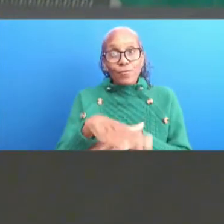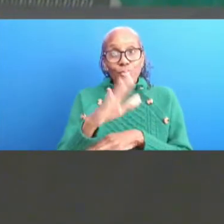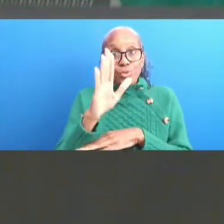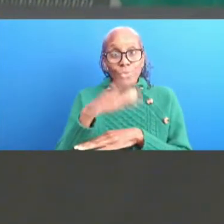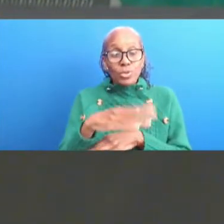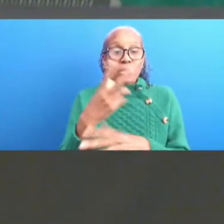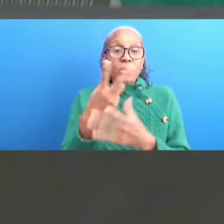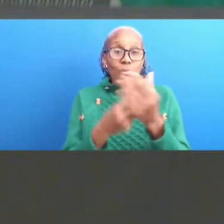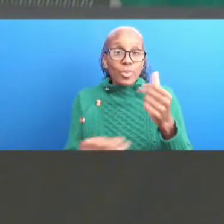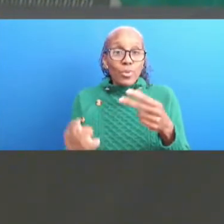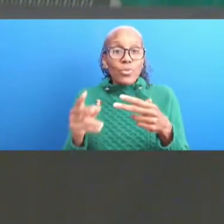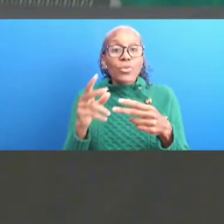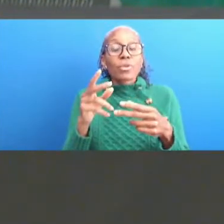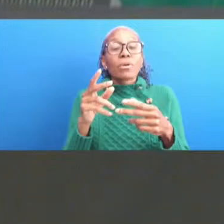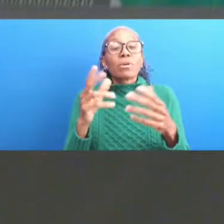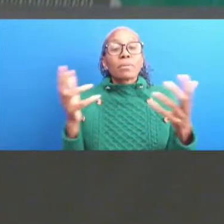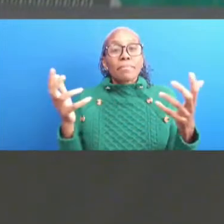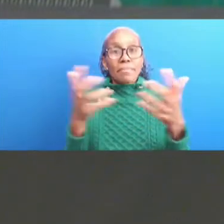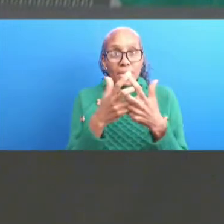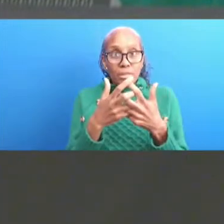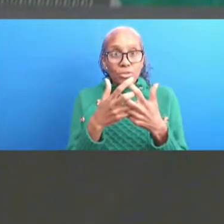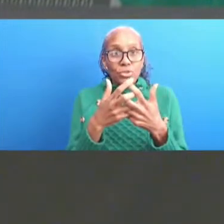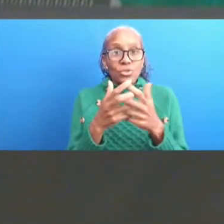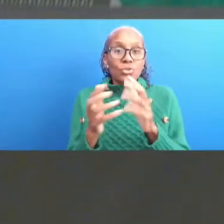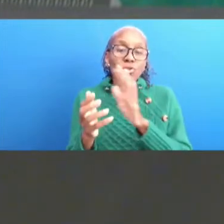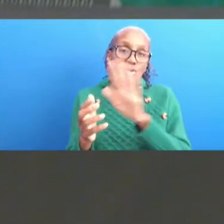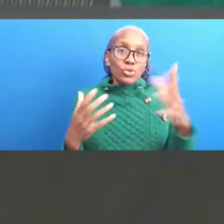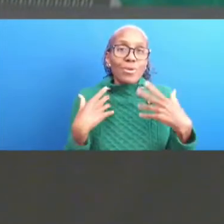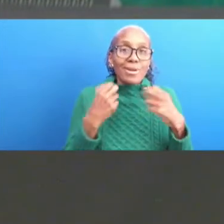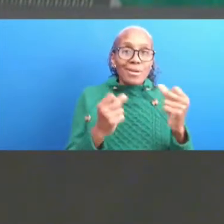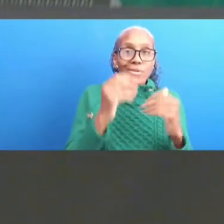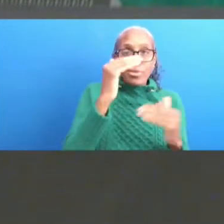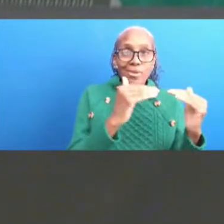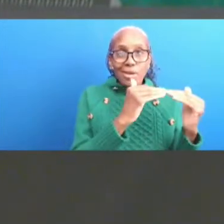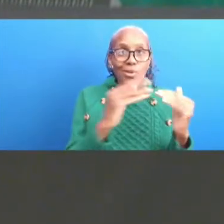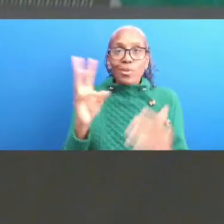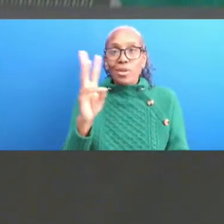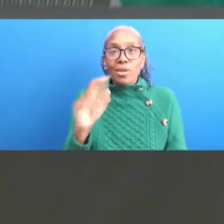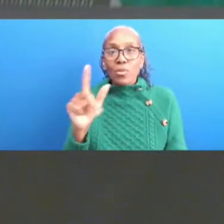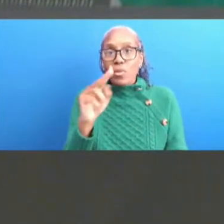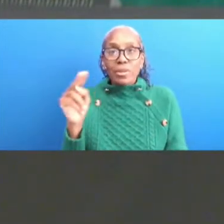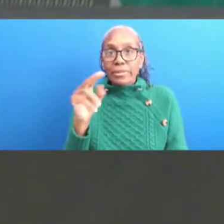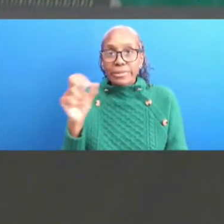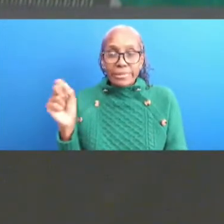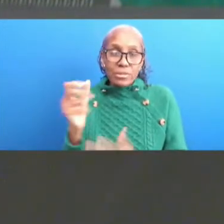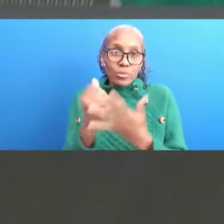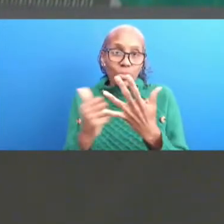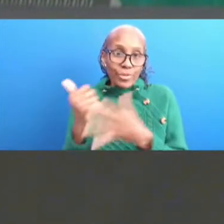ON YOUR AGENDA FOR THIS